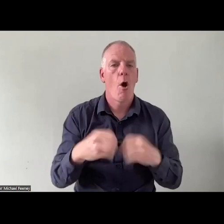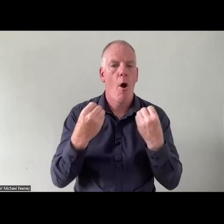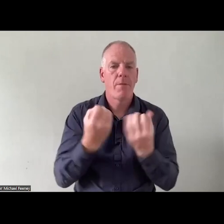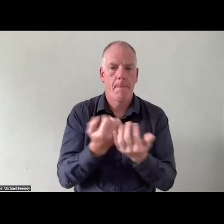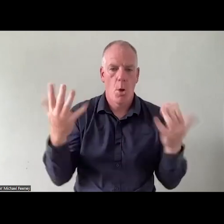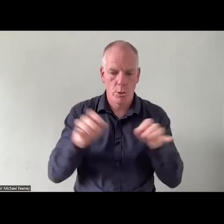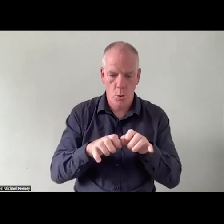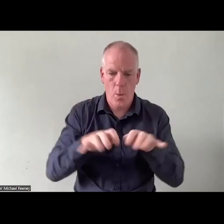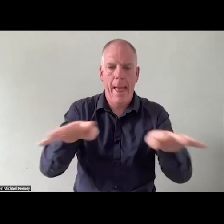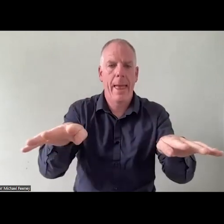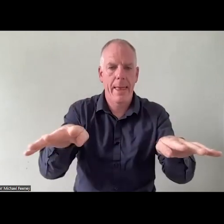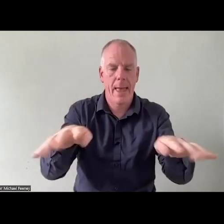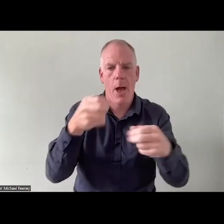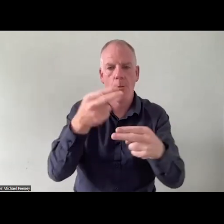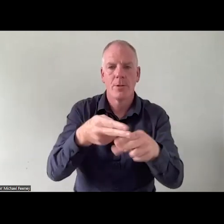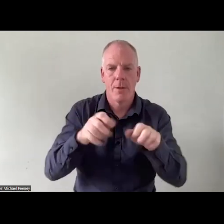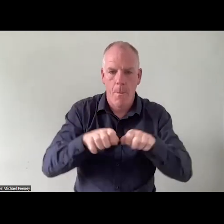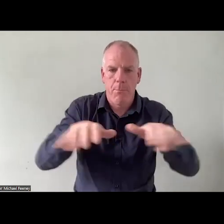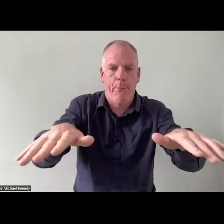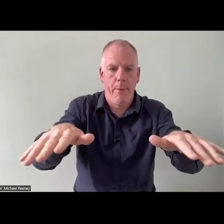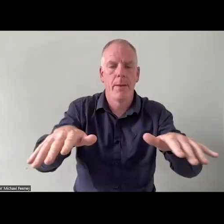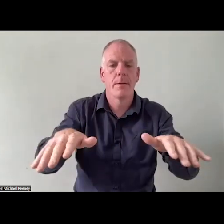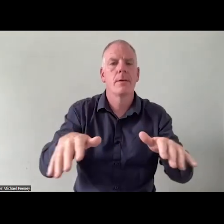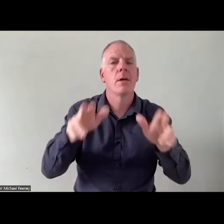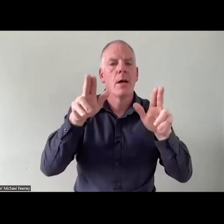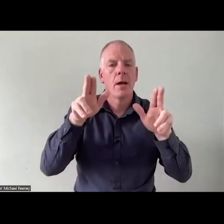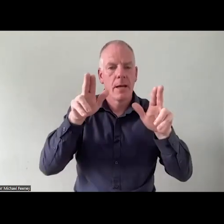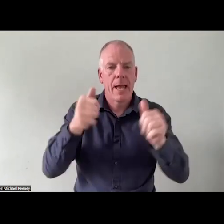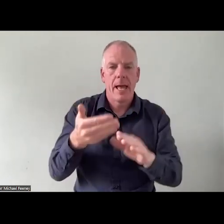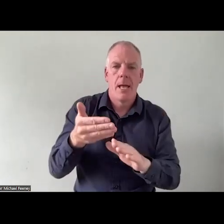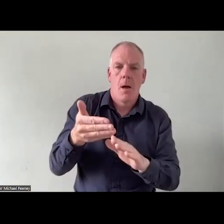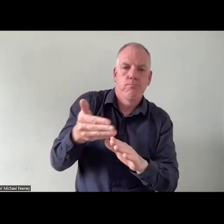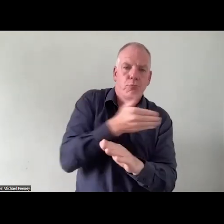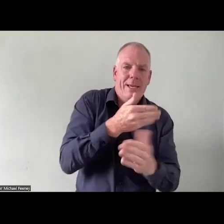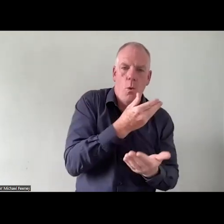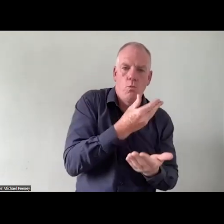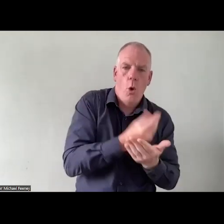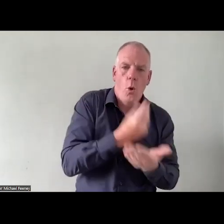it's also possible to, if you like, pre-record an MP3, say,